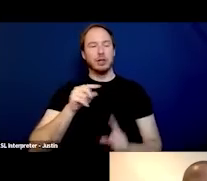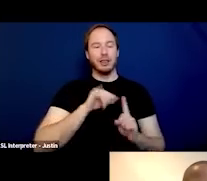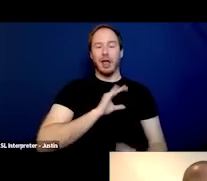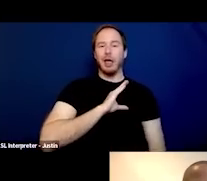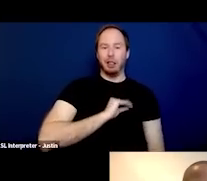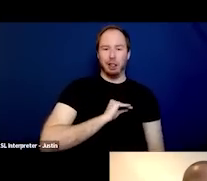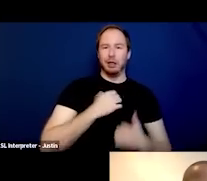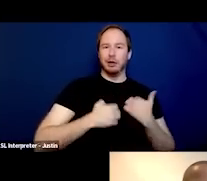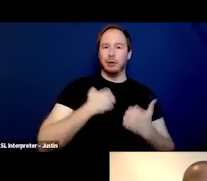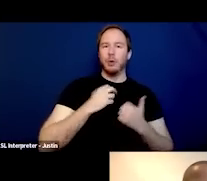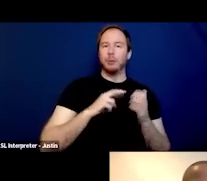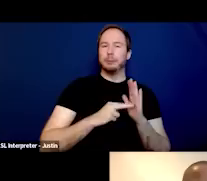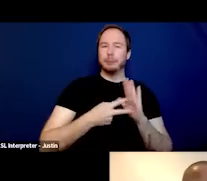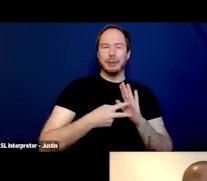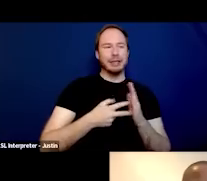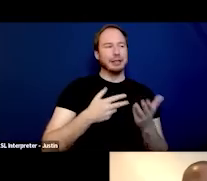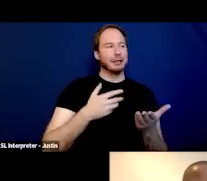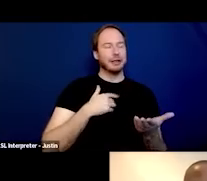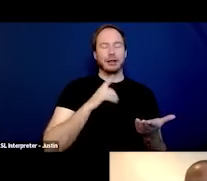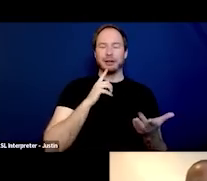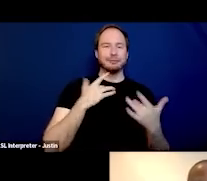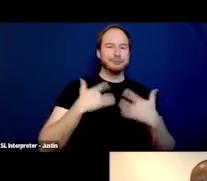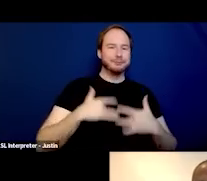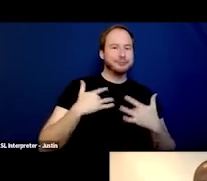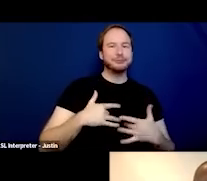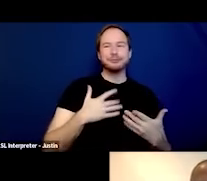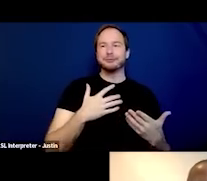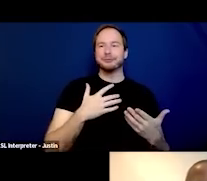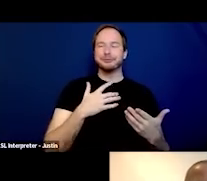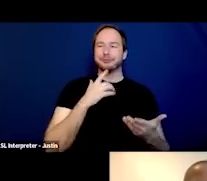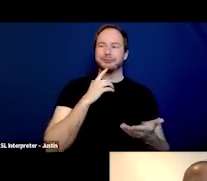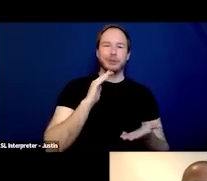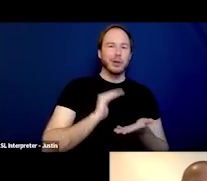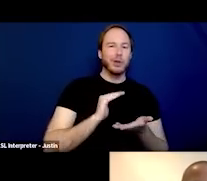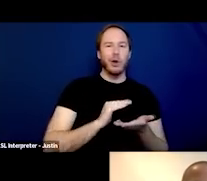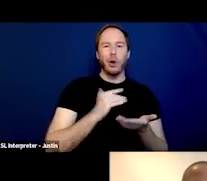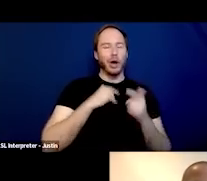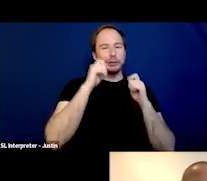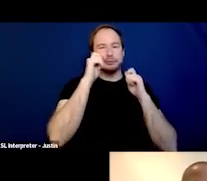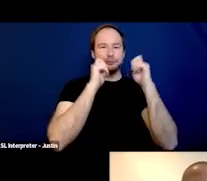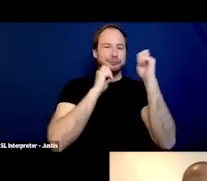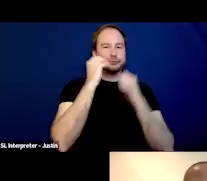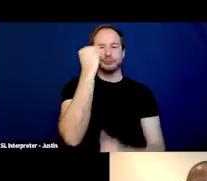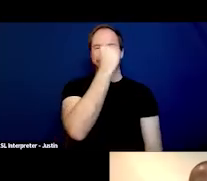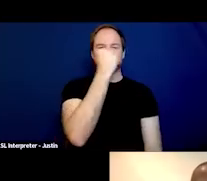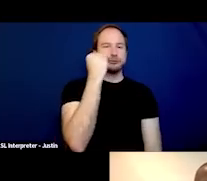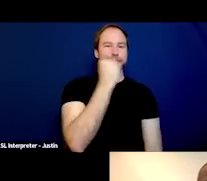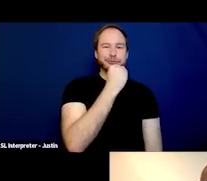might present itself by sort of low, sort of expression of emotion when someone is talking